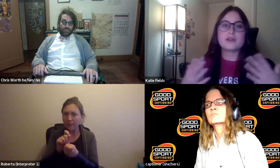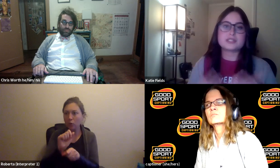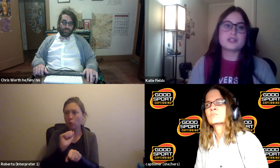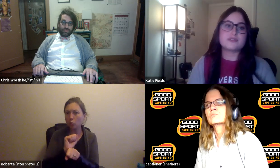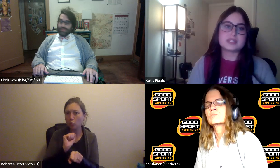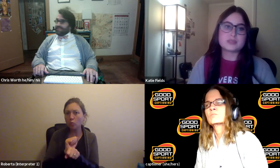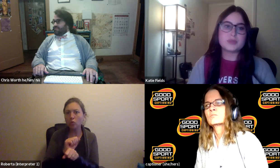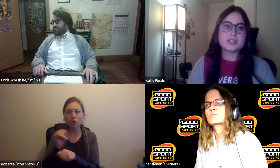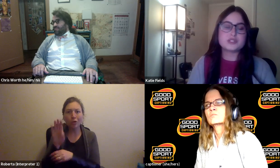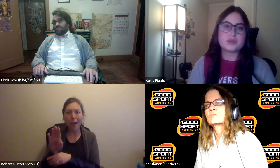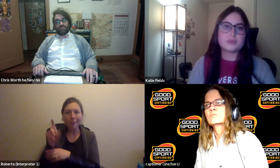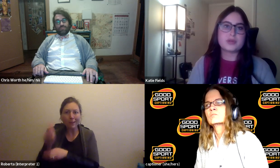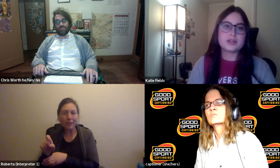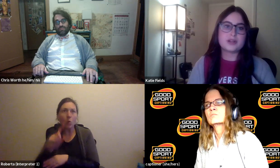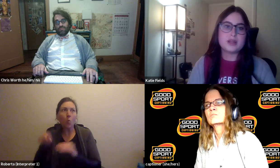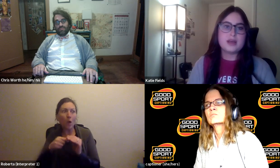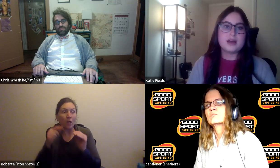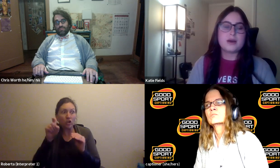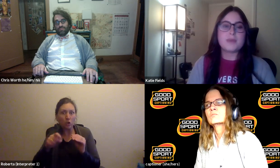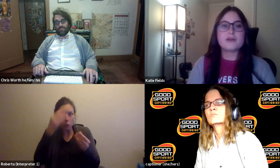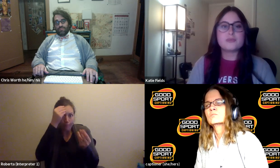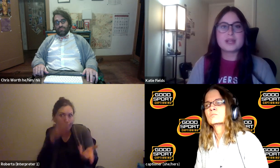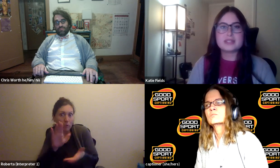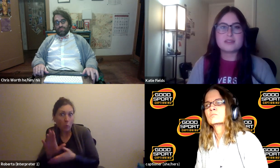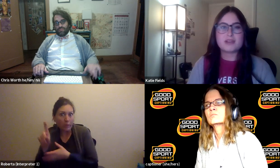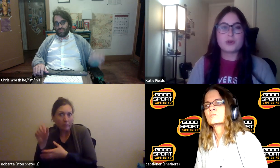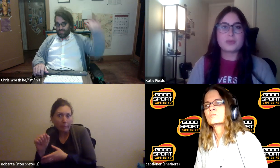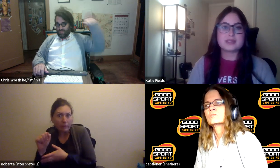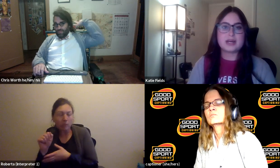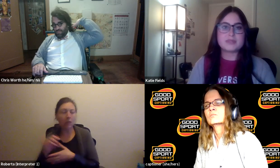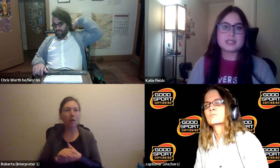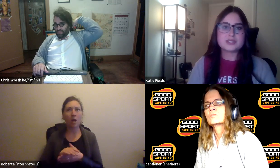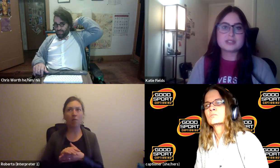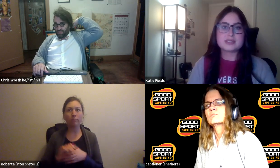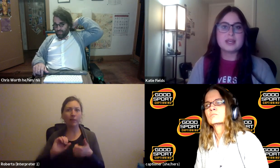disclose a disability to an employer, how you might identify workplace accommodations,